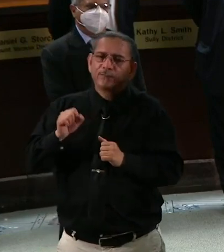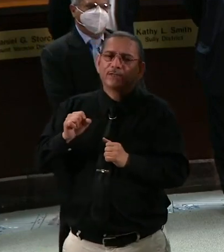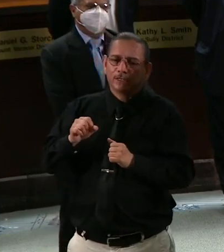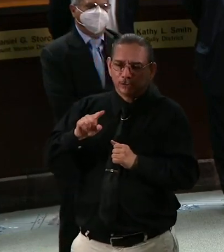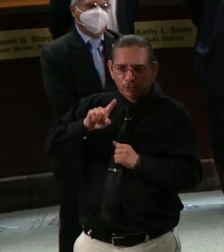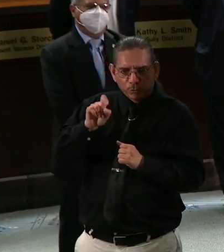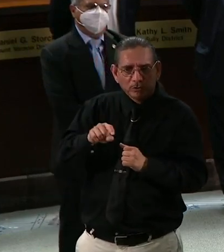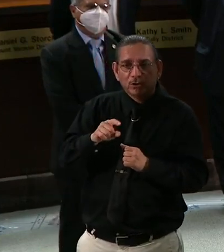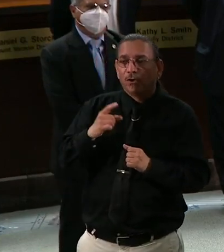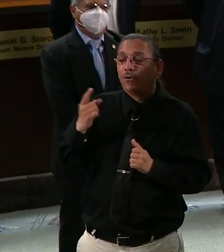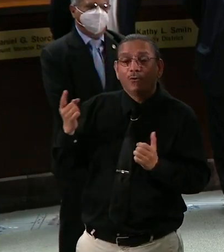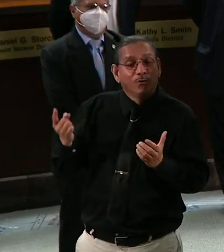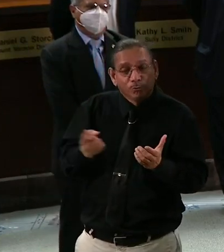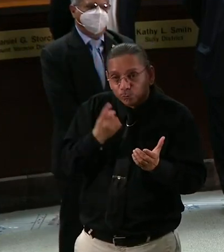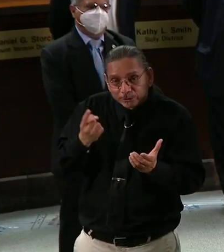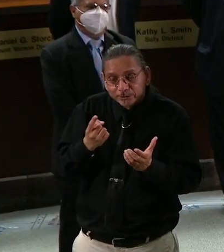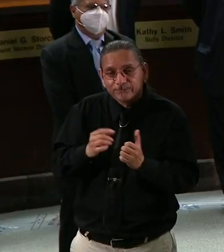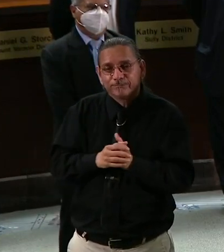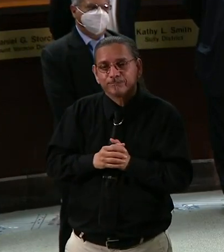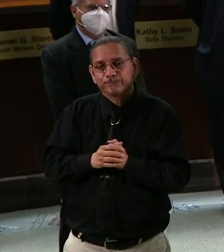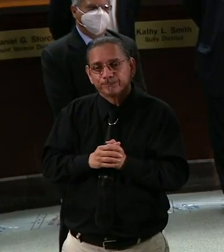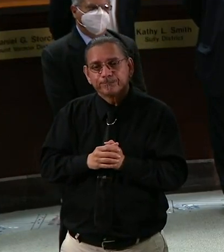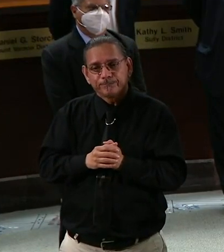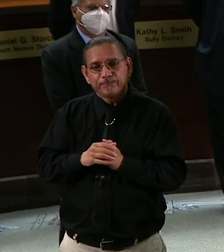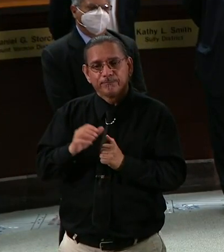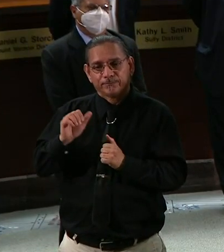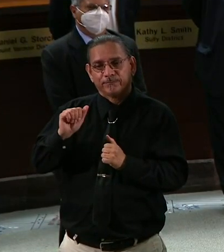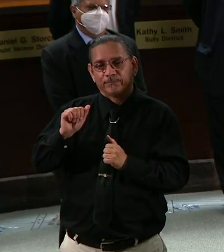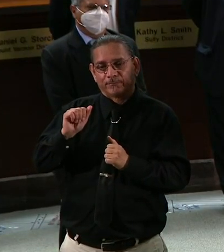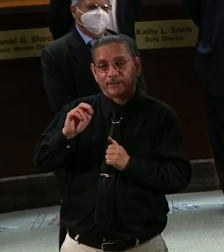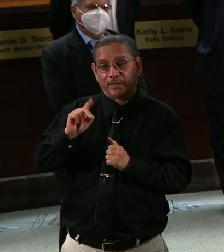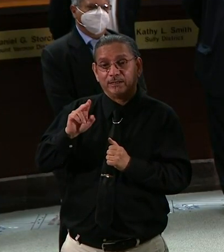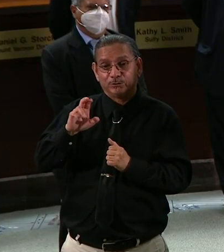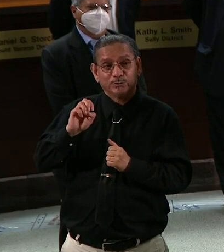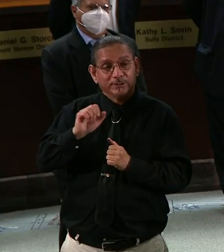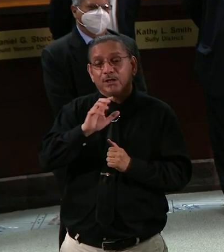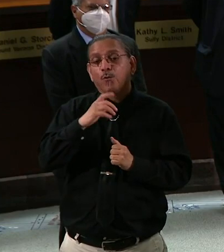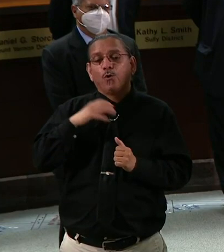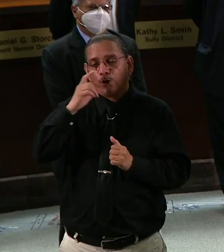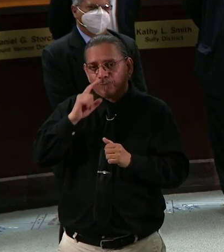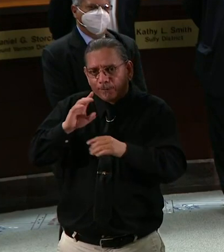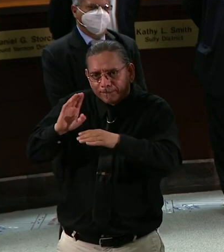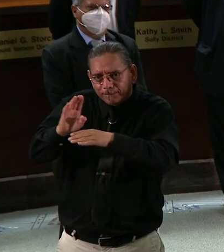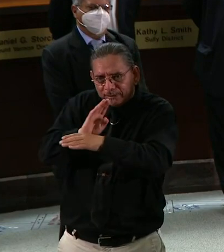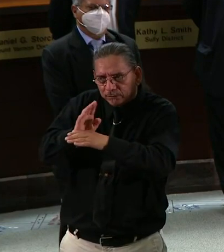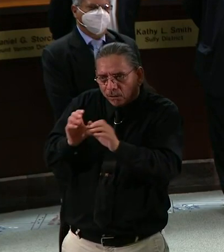WORK LOOKING FORWARD A SOFT OF